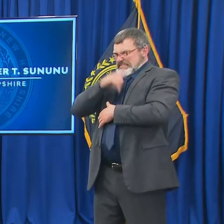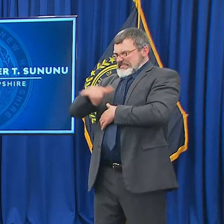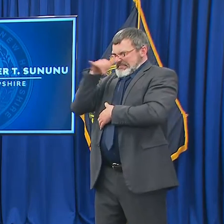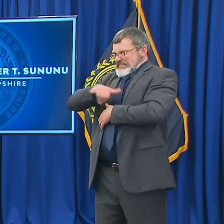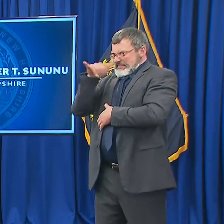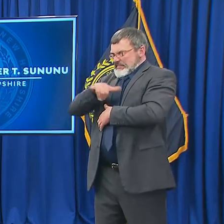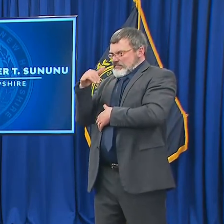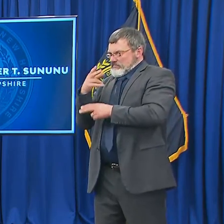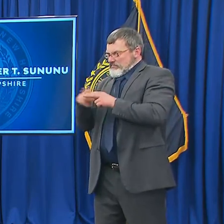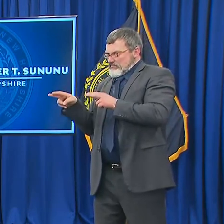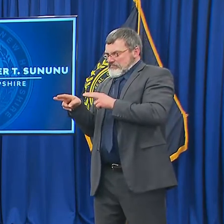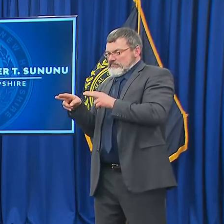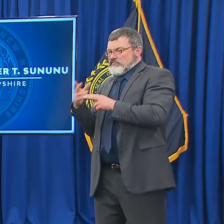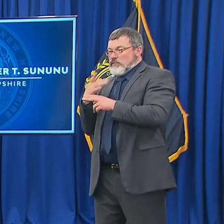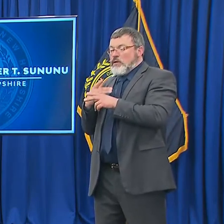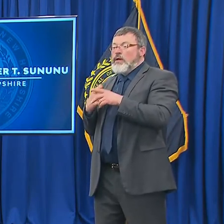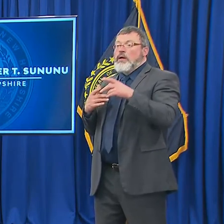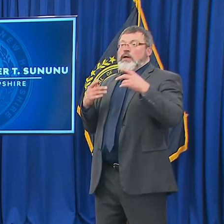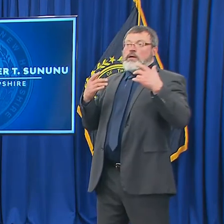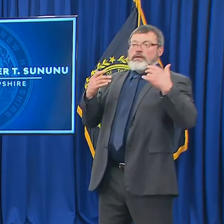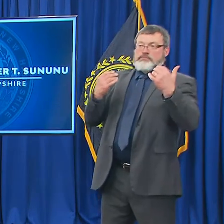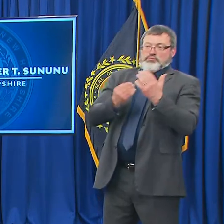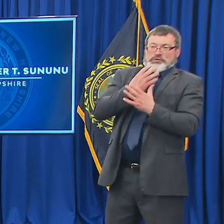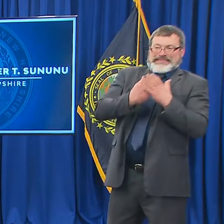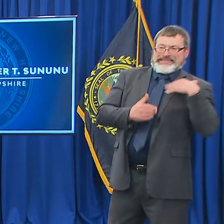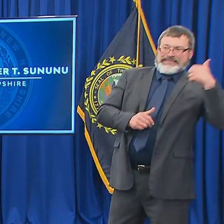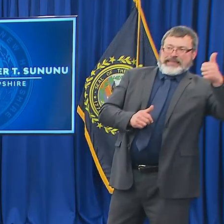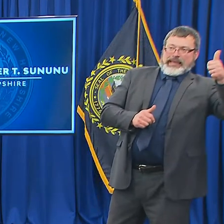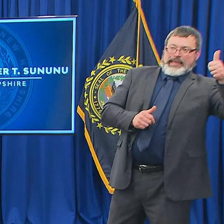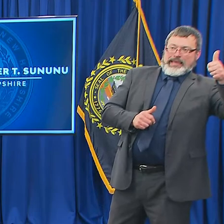of weeks as they try to get through some of those staffing